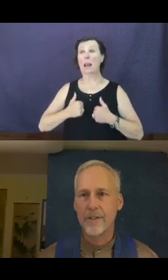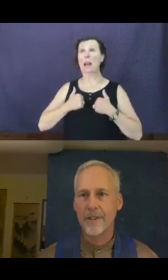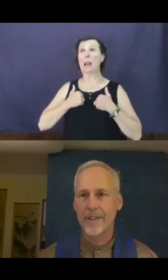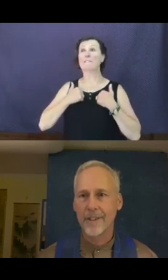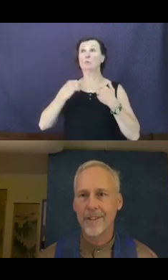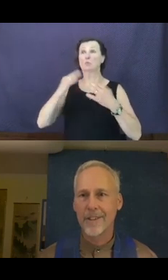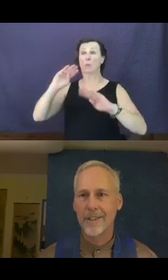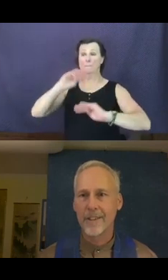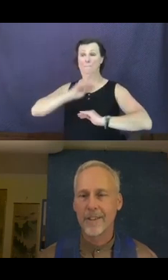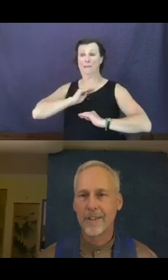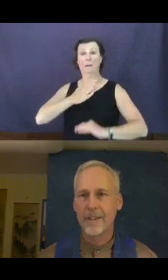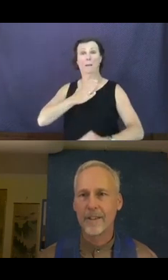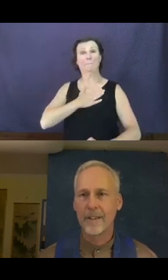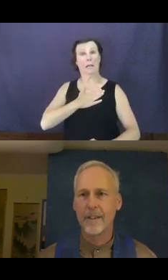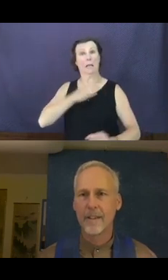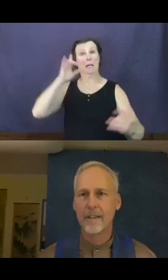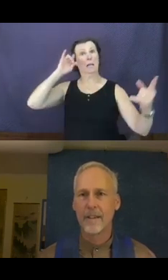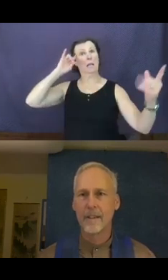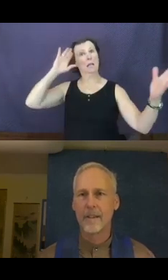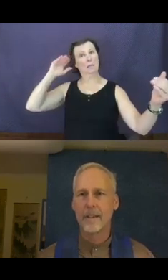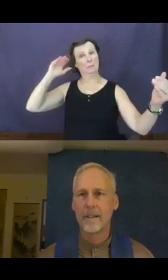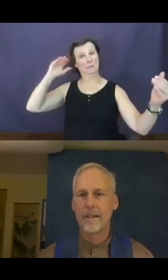expectations."